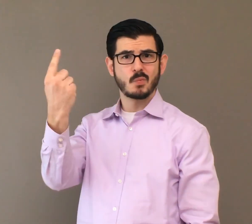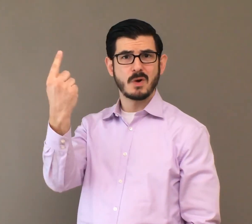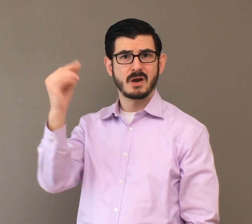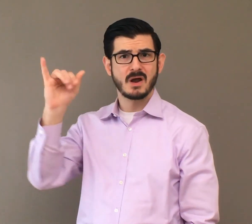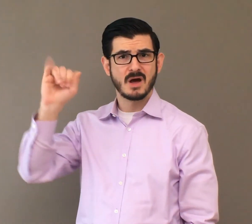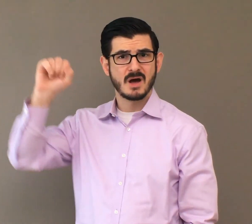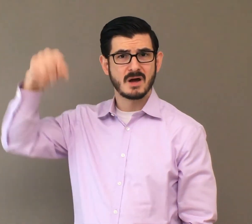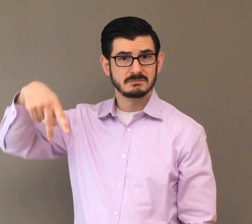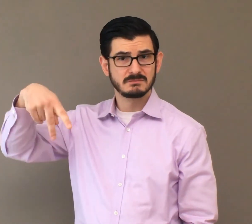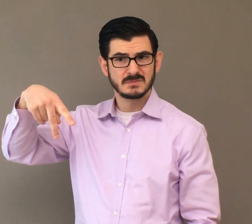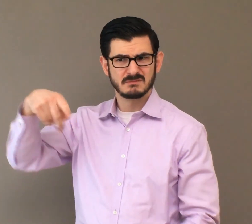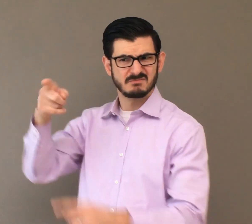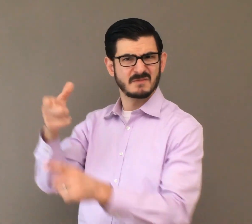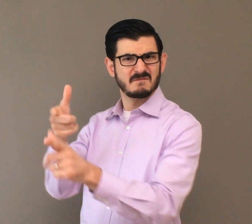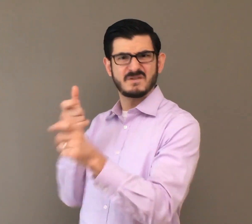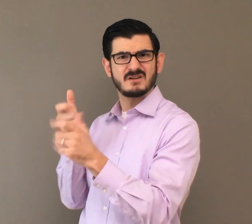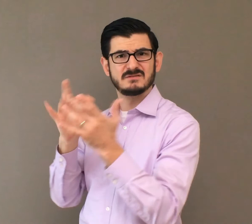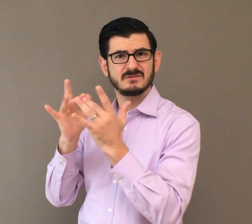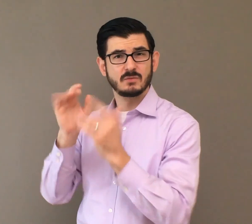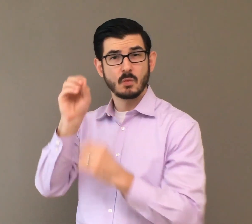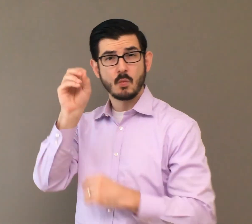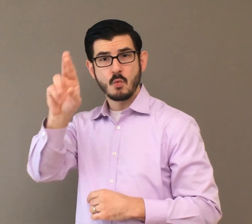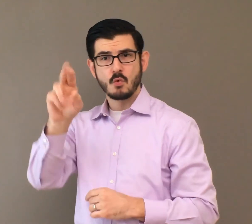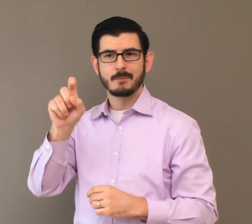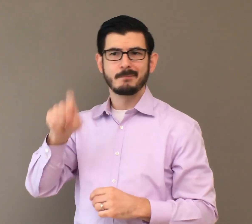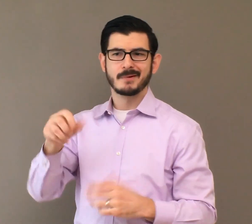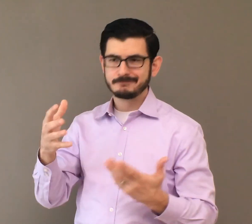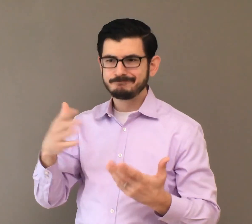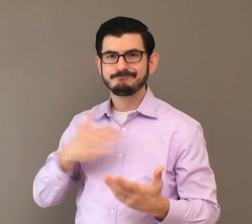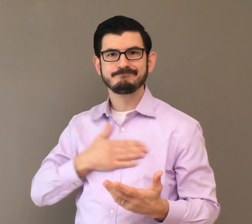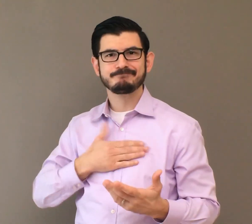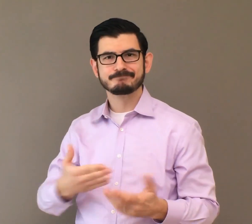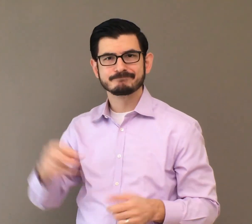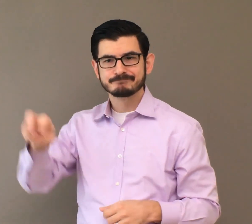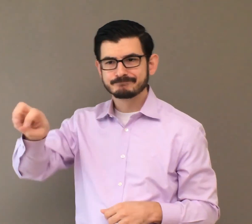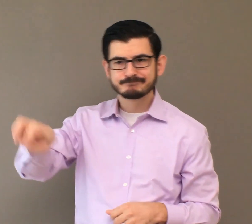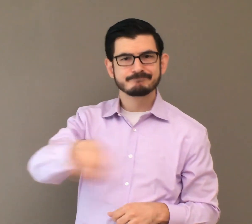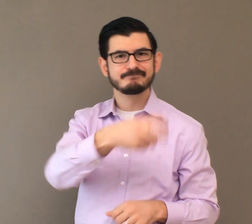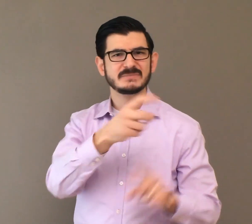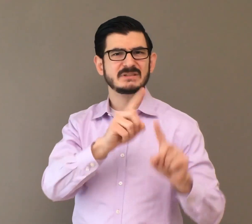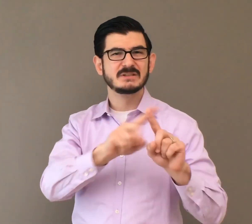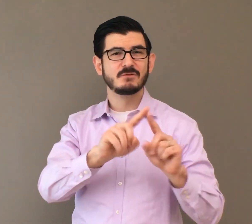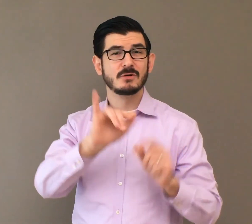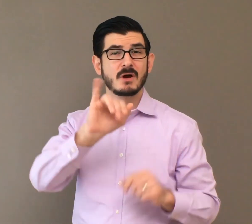stuck with the only broadband ISP in their area, or resorting to using low speed services